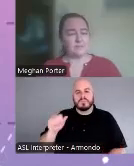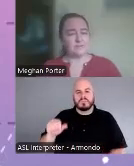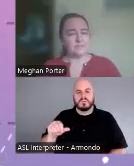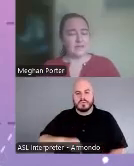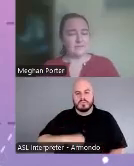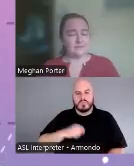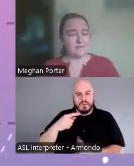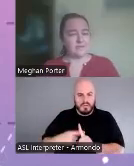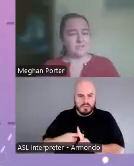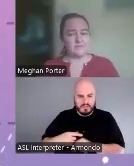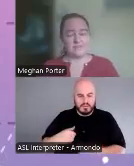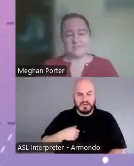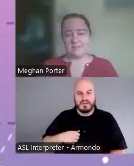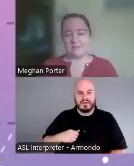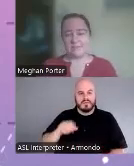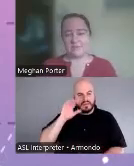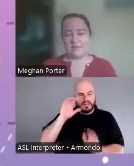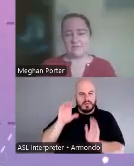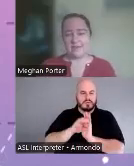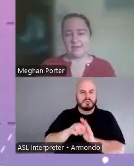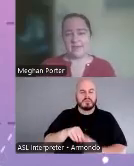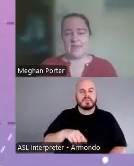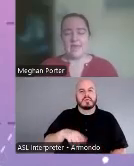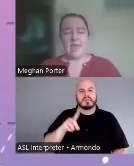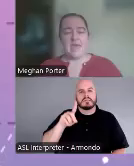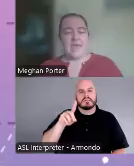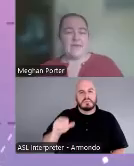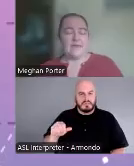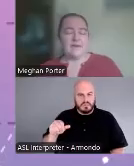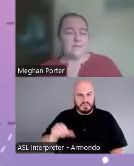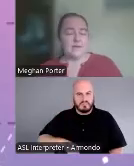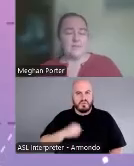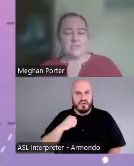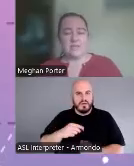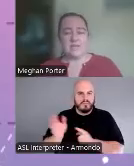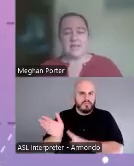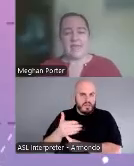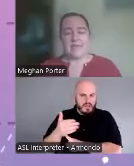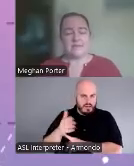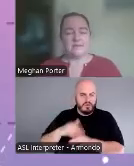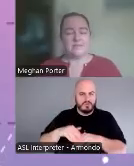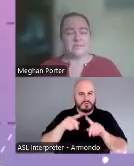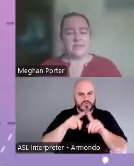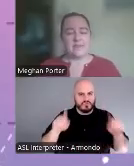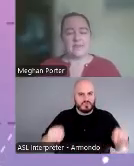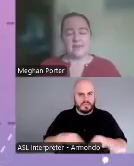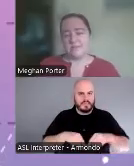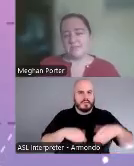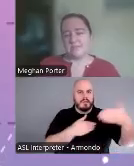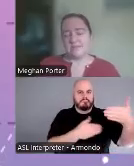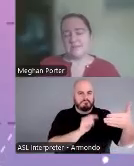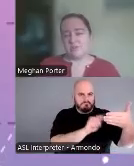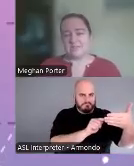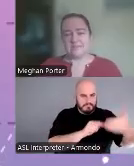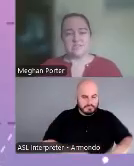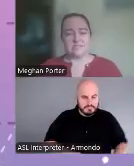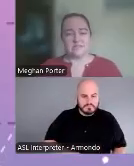We also have an image of the Disability Pride flag on the screen. And the ADA Knowledge Translation Center